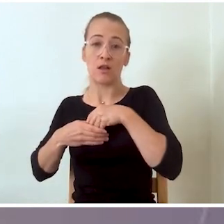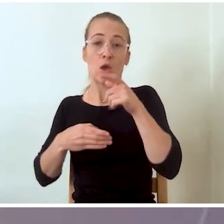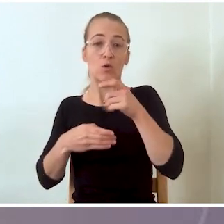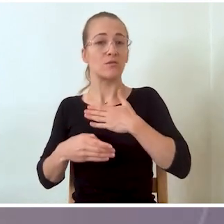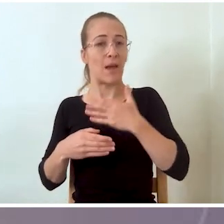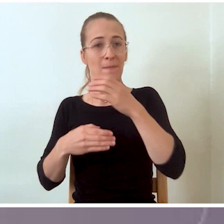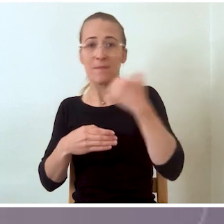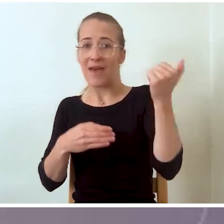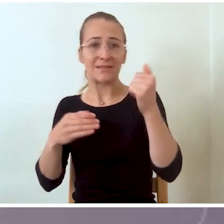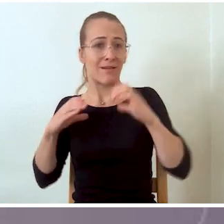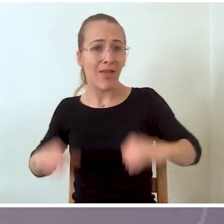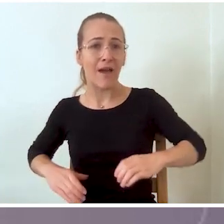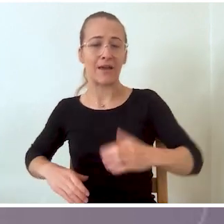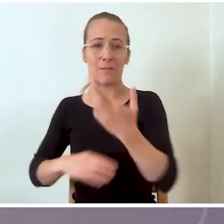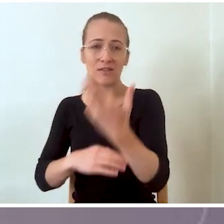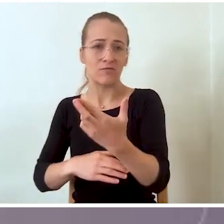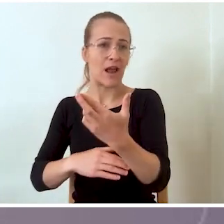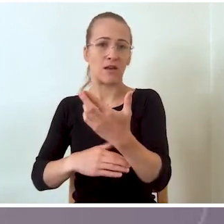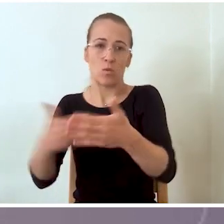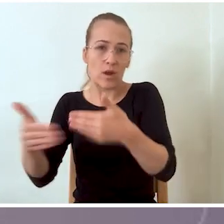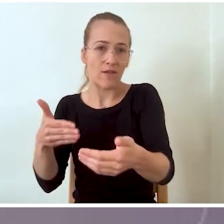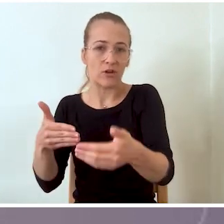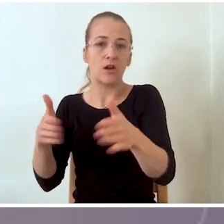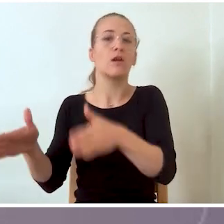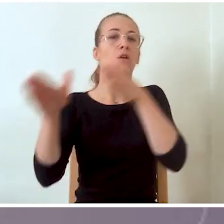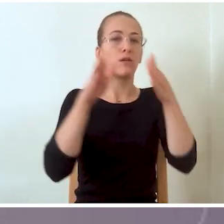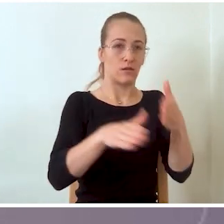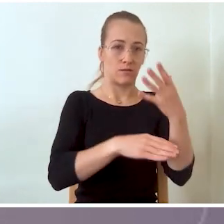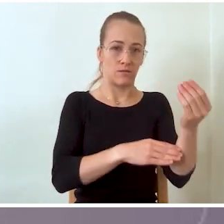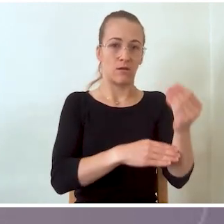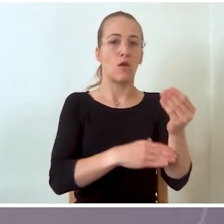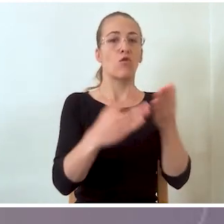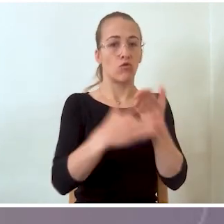who's my best friend, who's my best whatever? And then externally, go through the process of a self-audit.